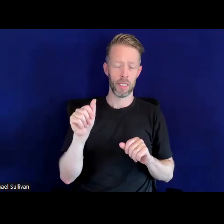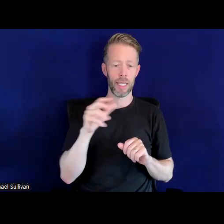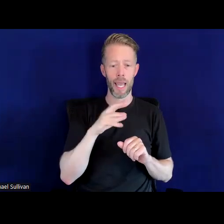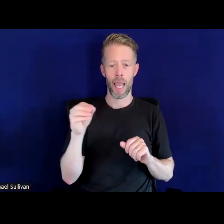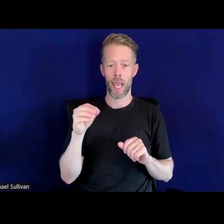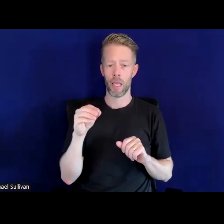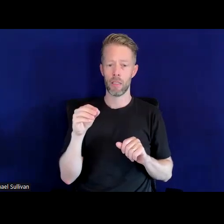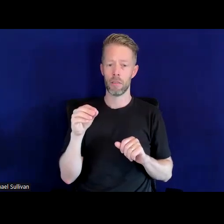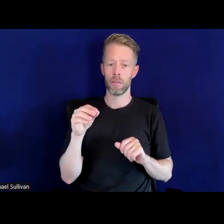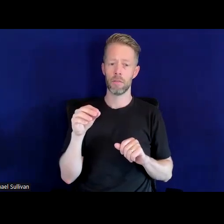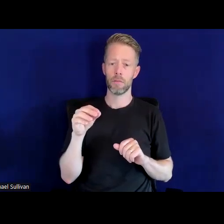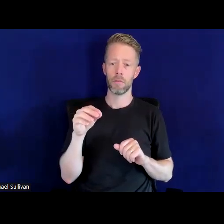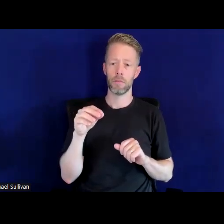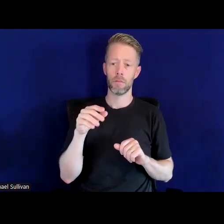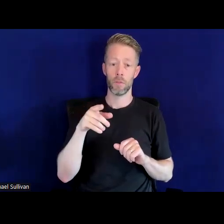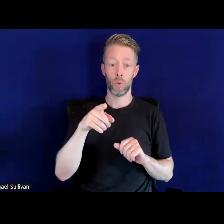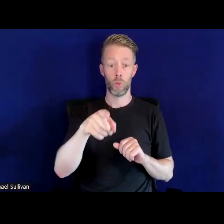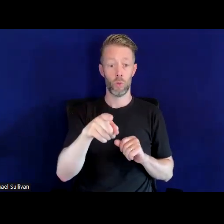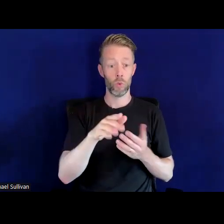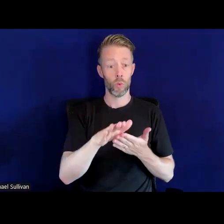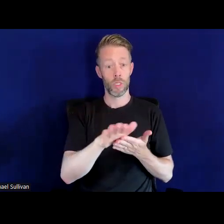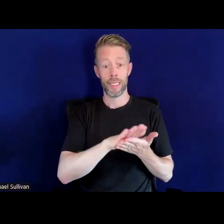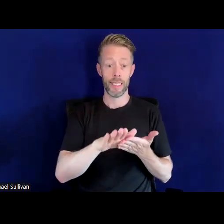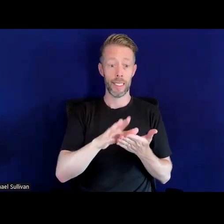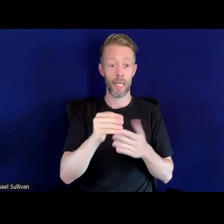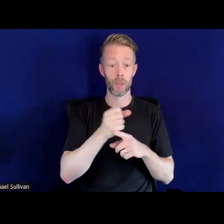and you know, you're protected if you're clean and sober, you're protected in employment